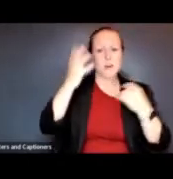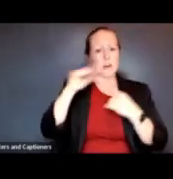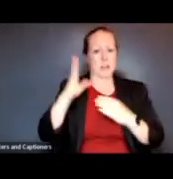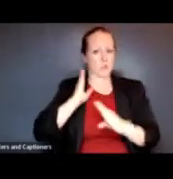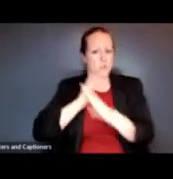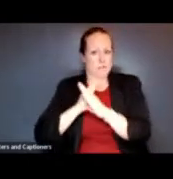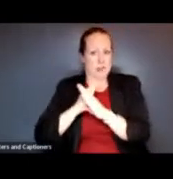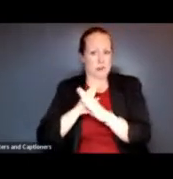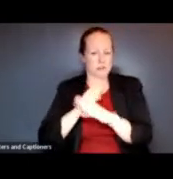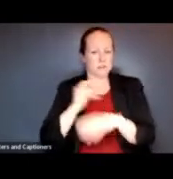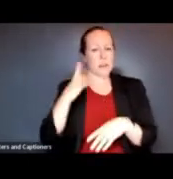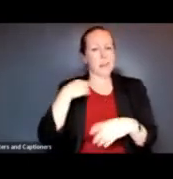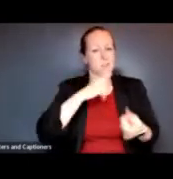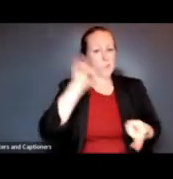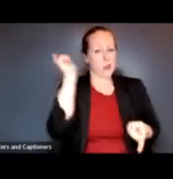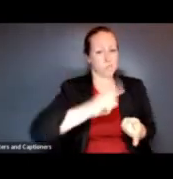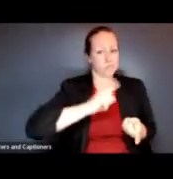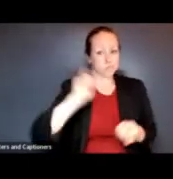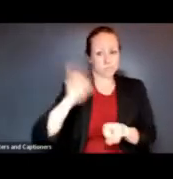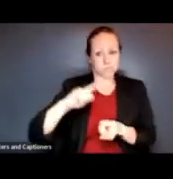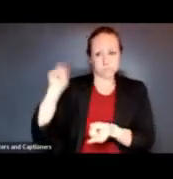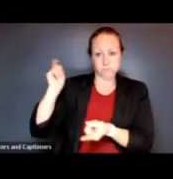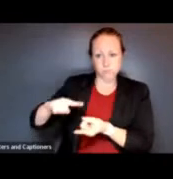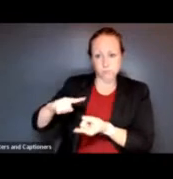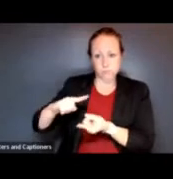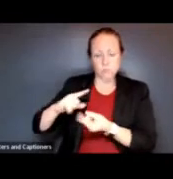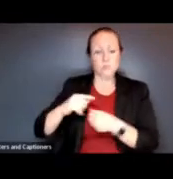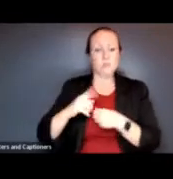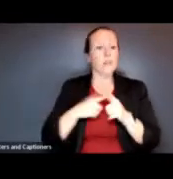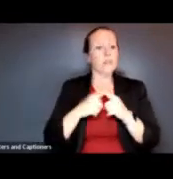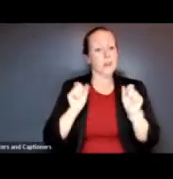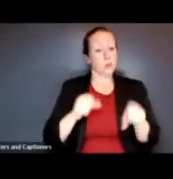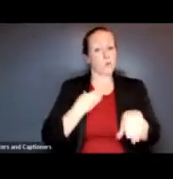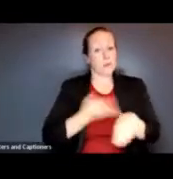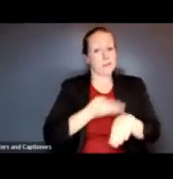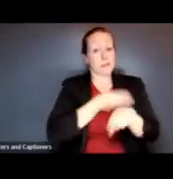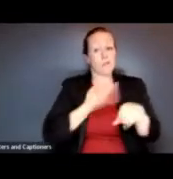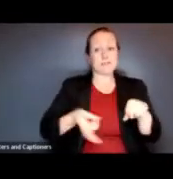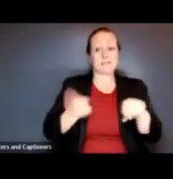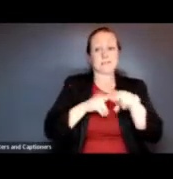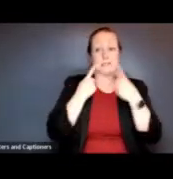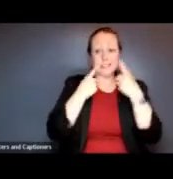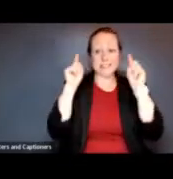you reduce those things, then you can increase successful intervention in the system. And everybody wants that to happen,